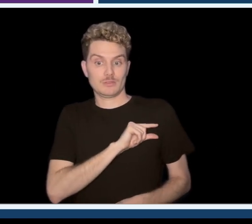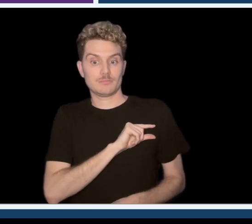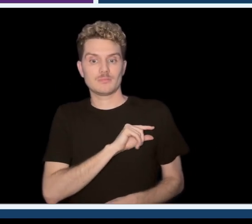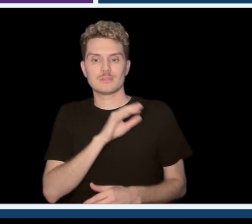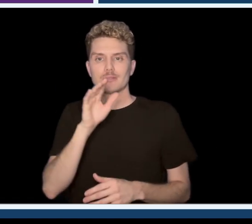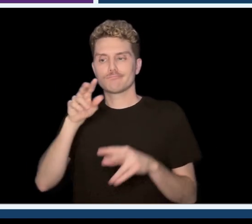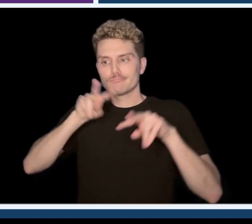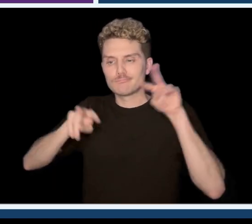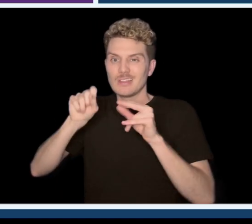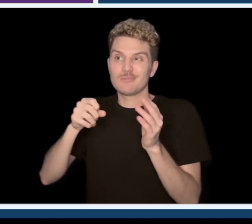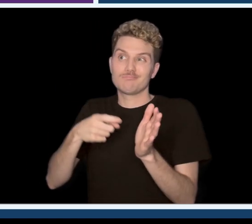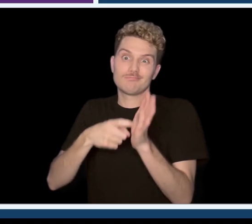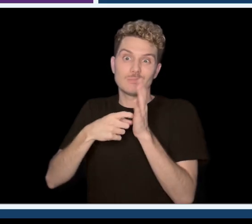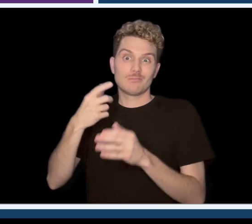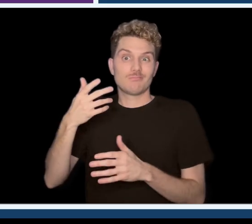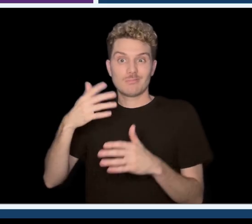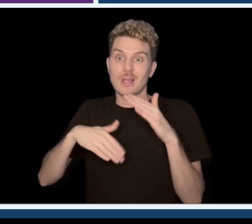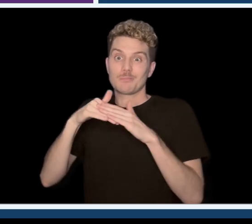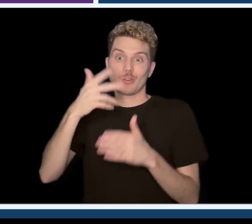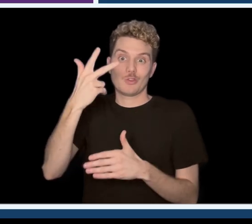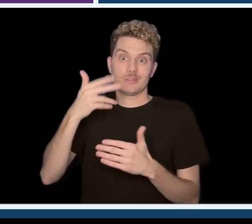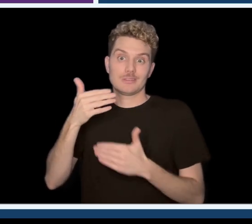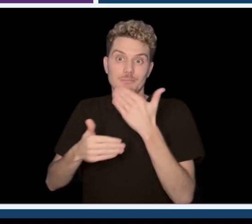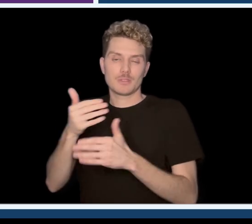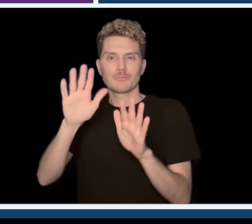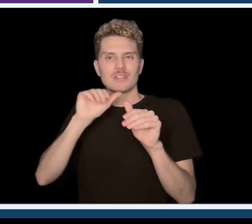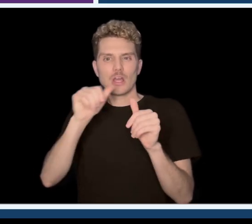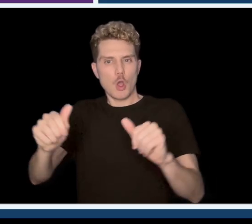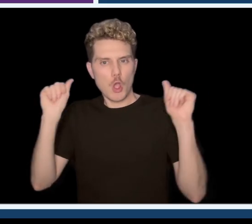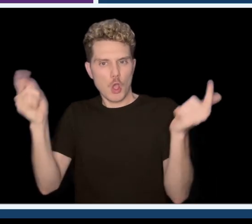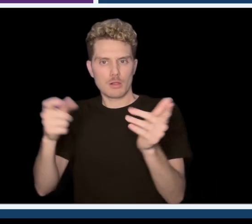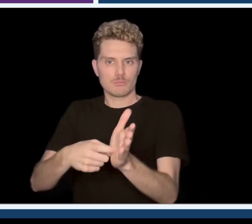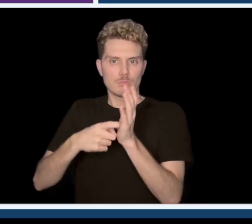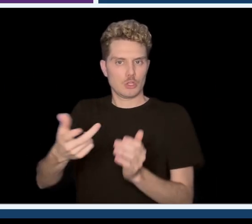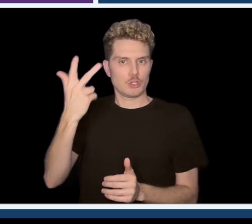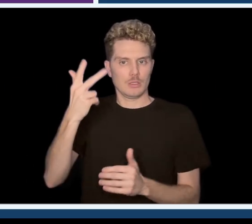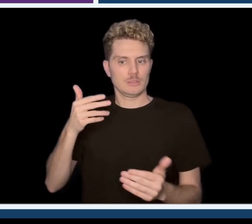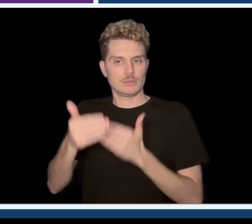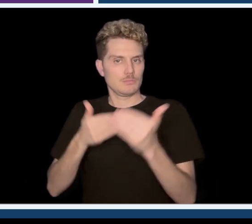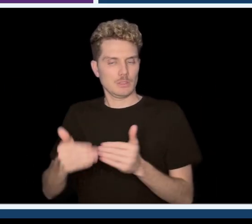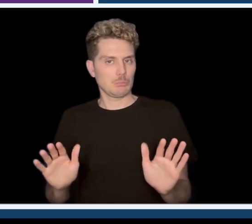review can take up to three steps, but not everyone requires all three steps.